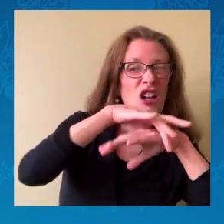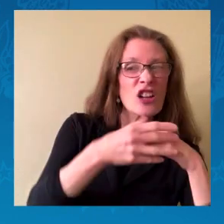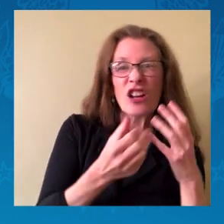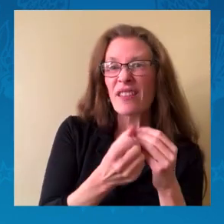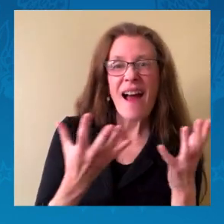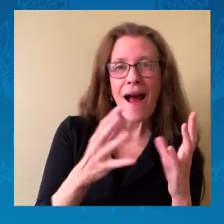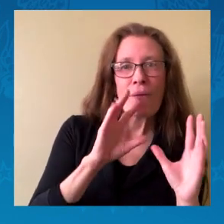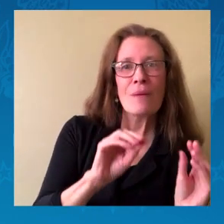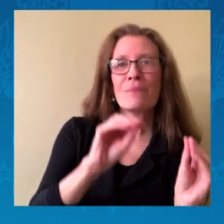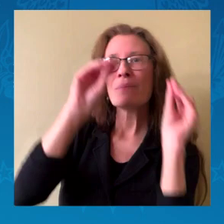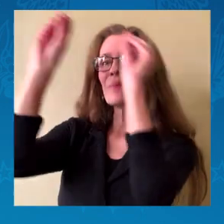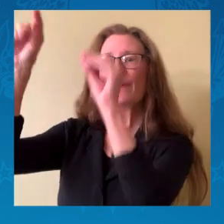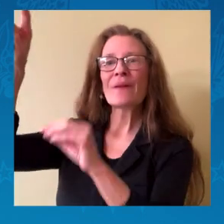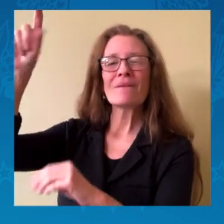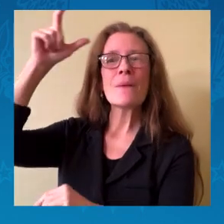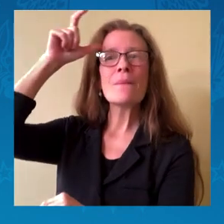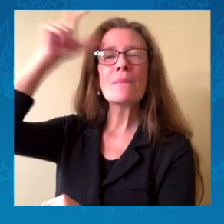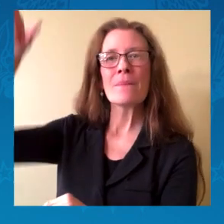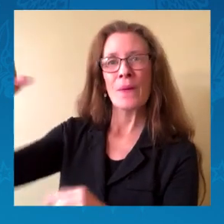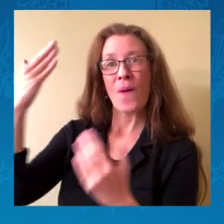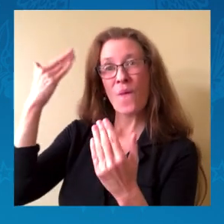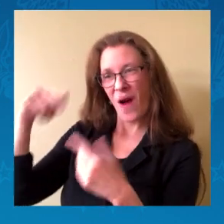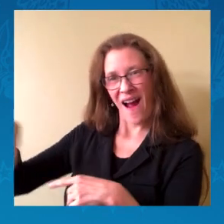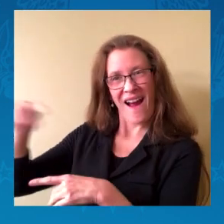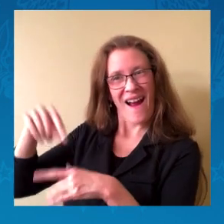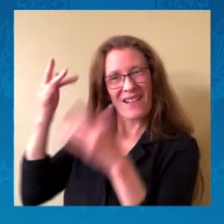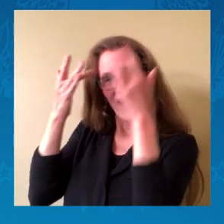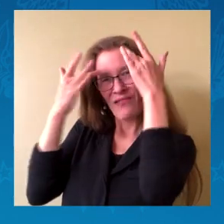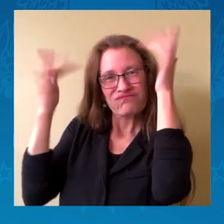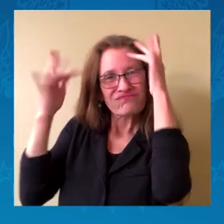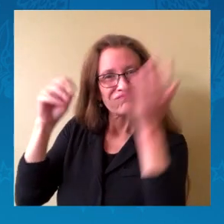and we saw that that was the case in the Apollo generation